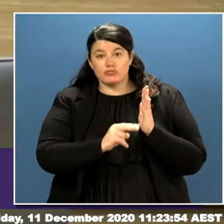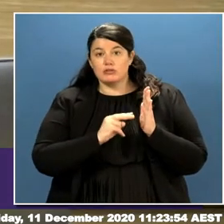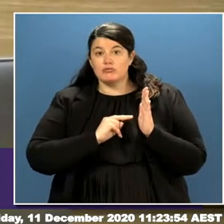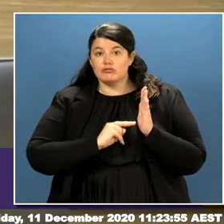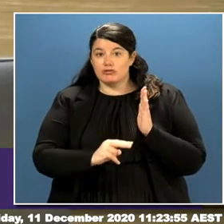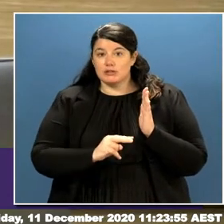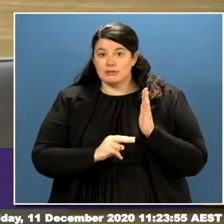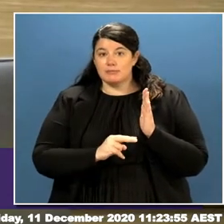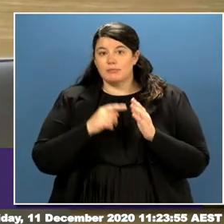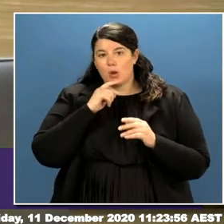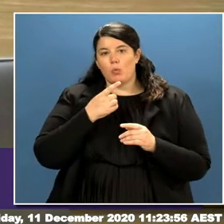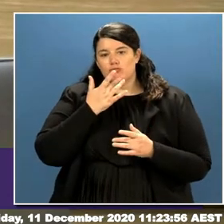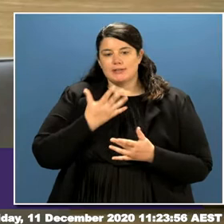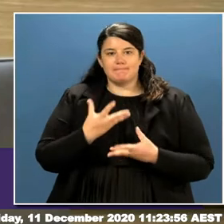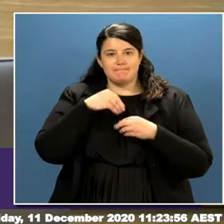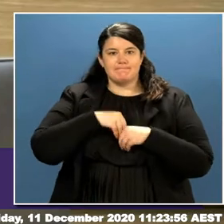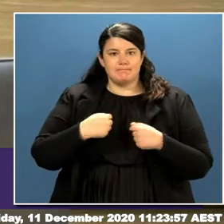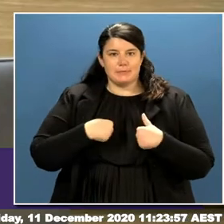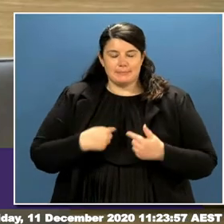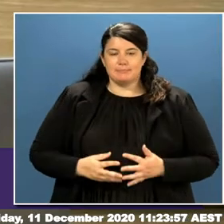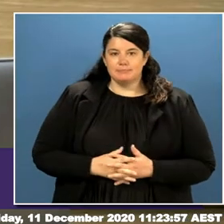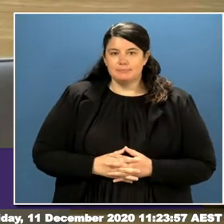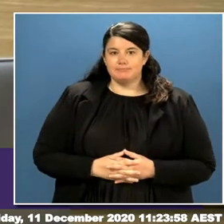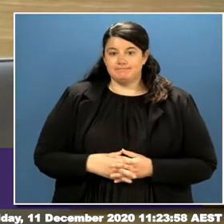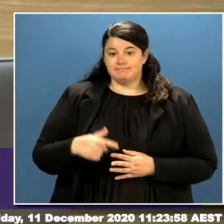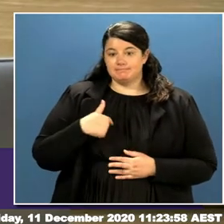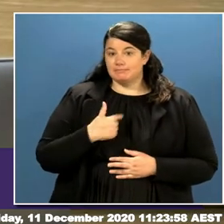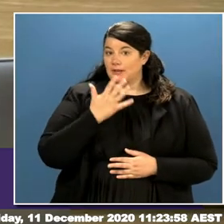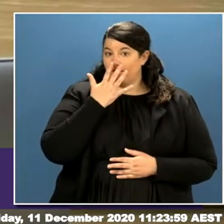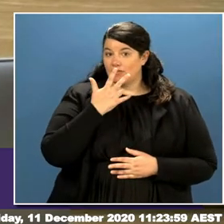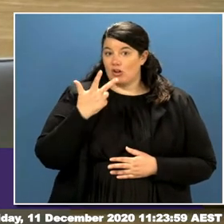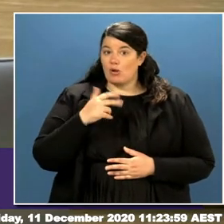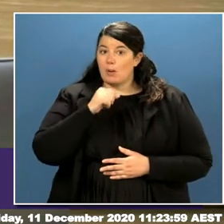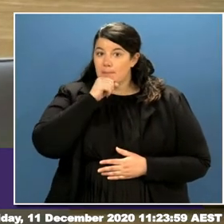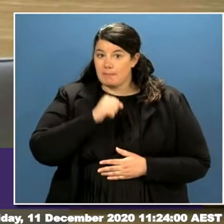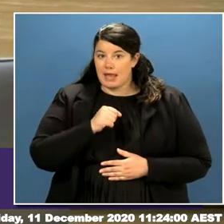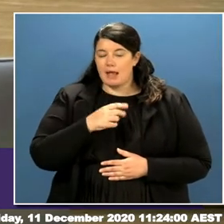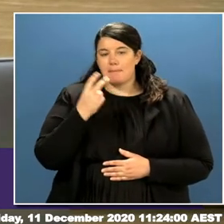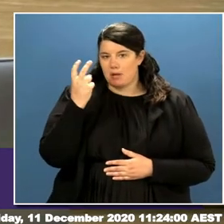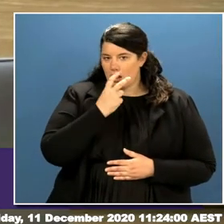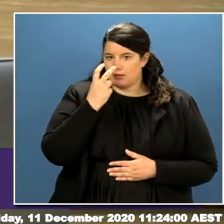I will read them in the first person. I am a 58-year-old man who has a vision impairment.